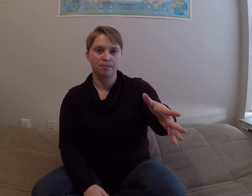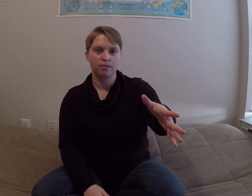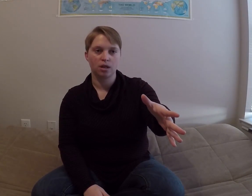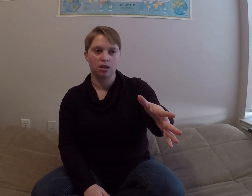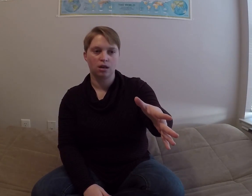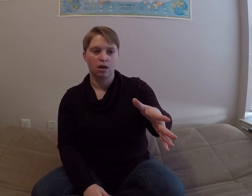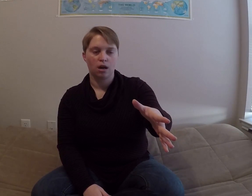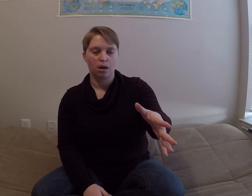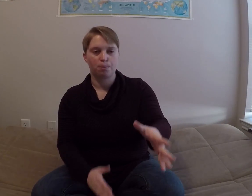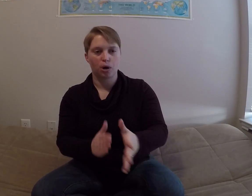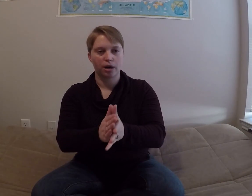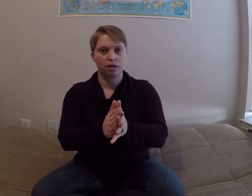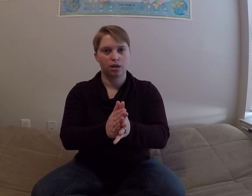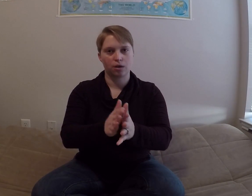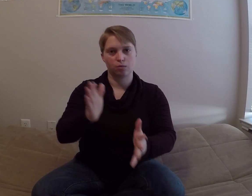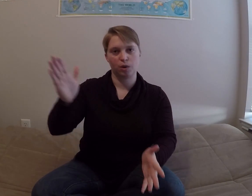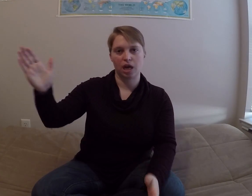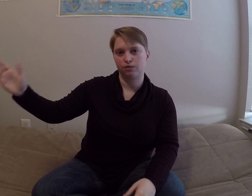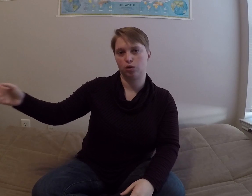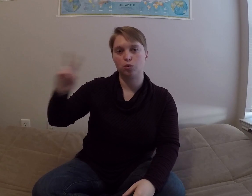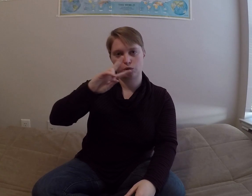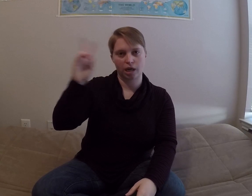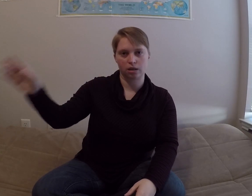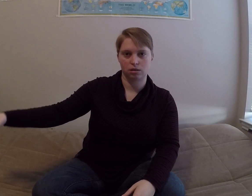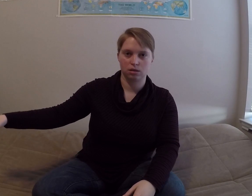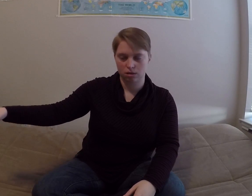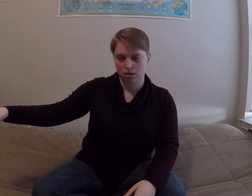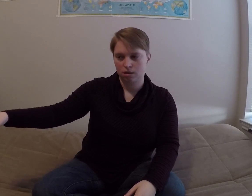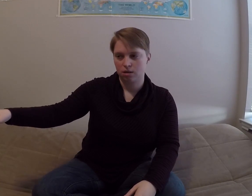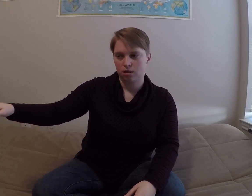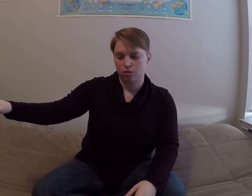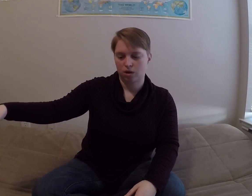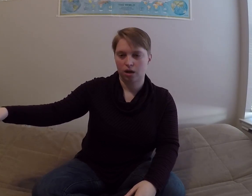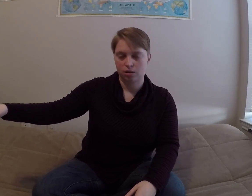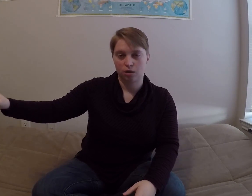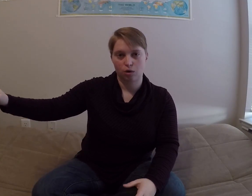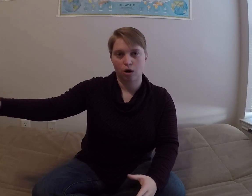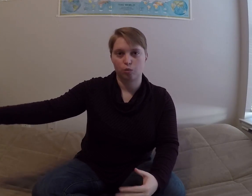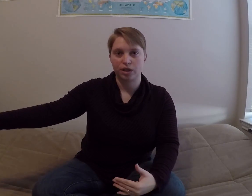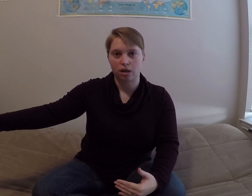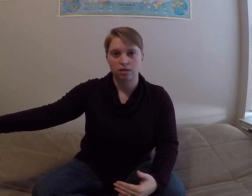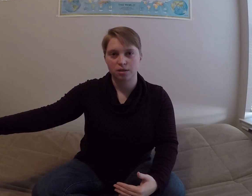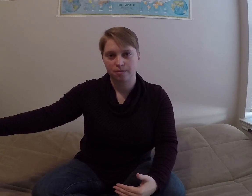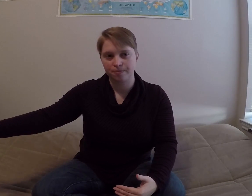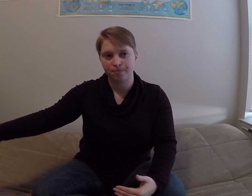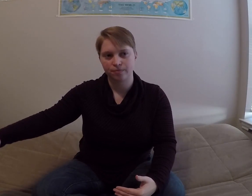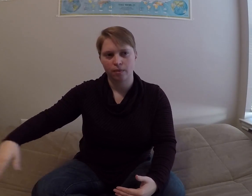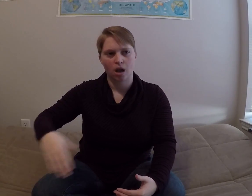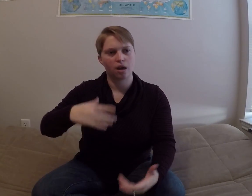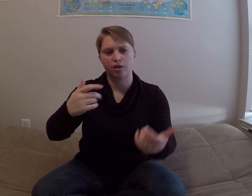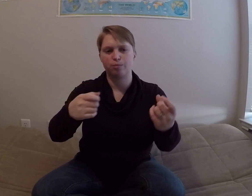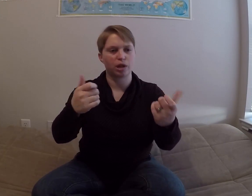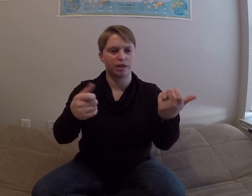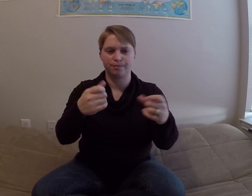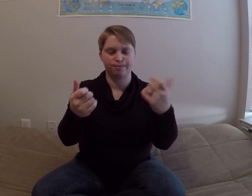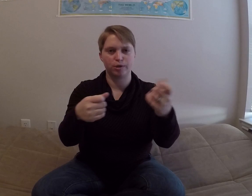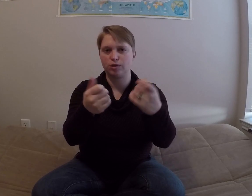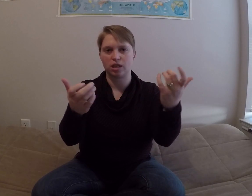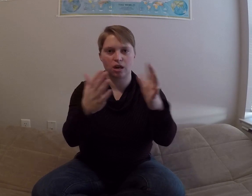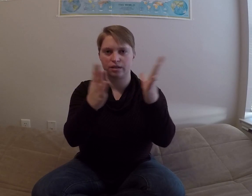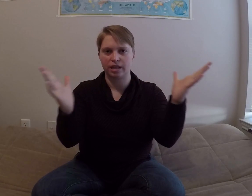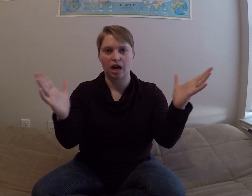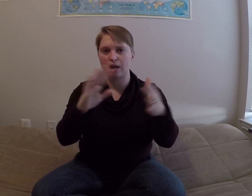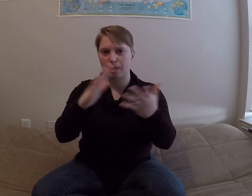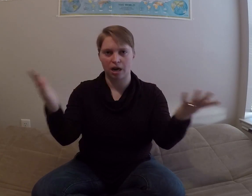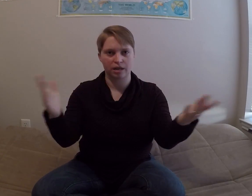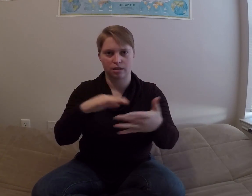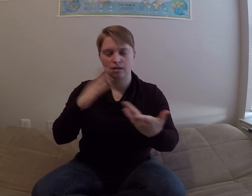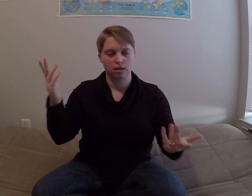but we have two kids with us and they’re playing music on the iPad.